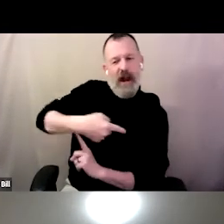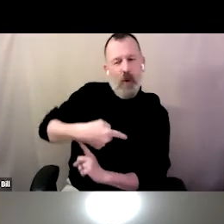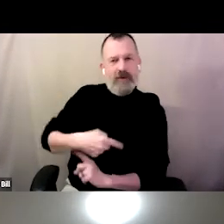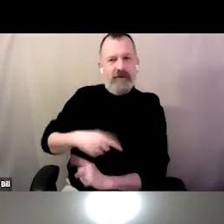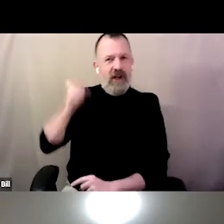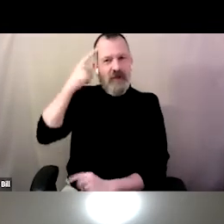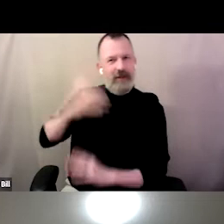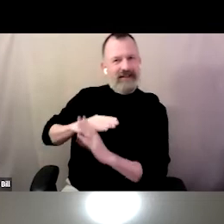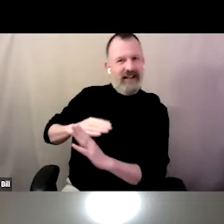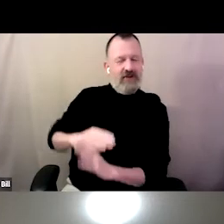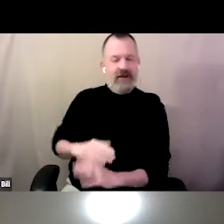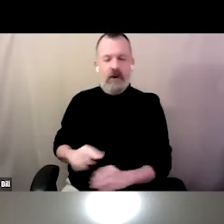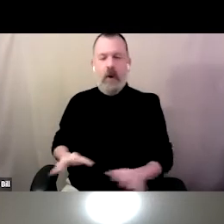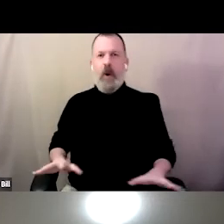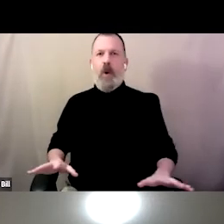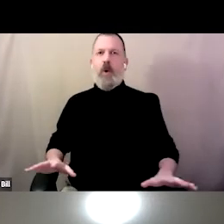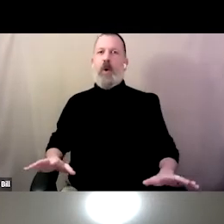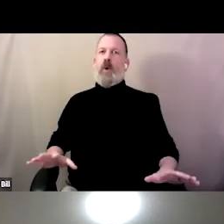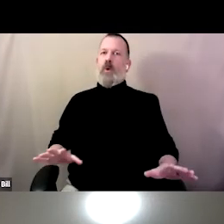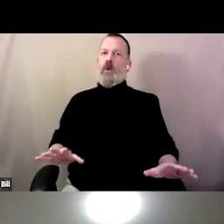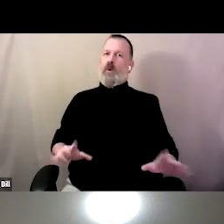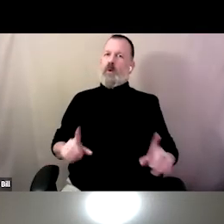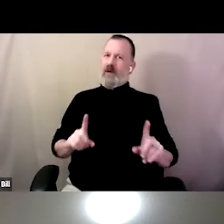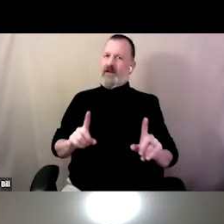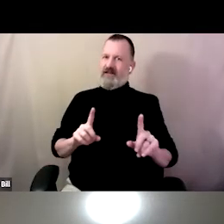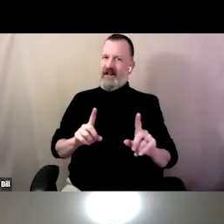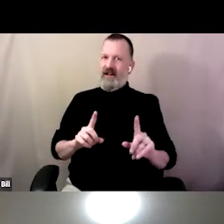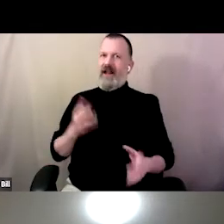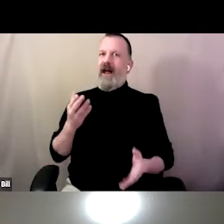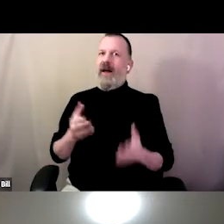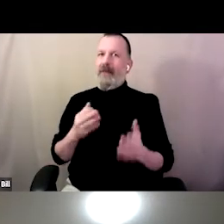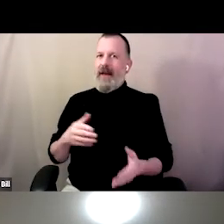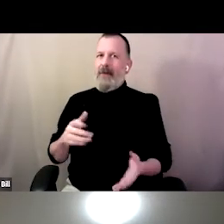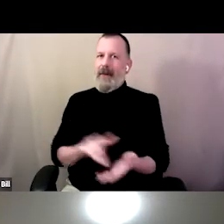pause for a second go wait a second, maybe paying this ransom isn't such a smart idea.